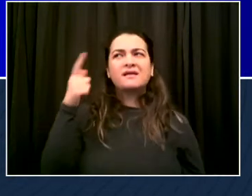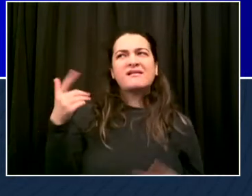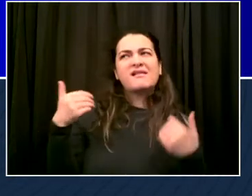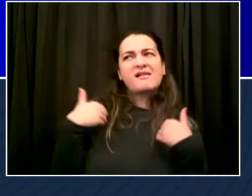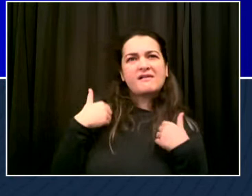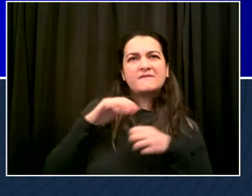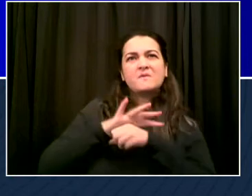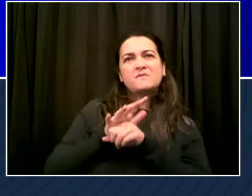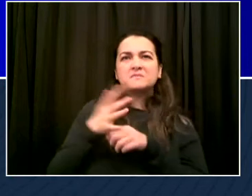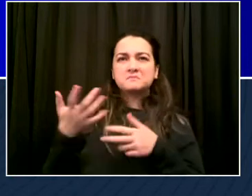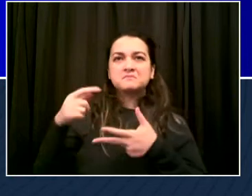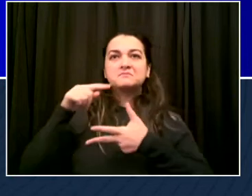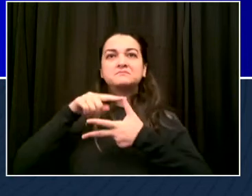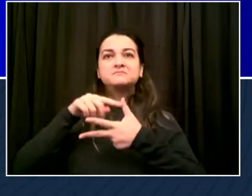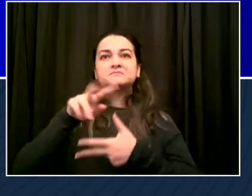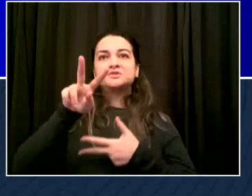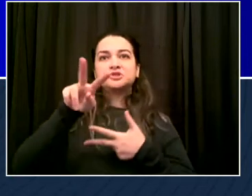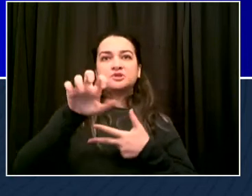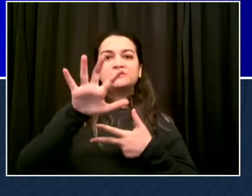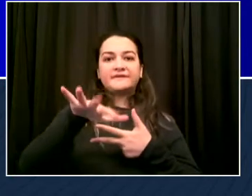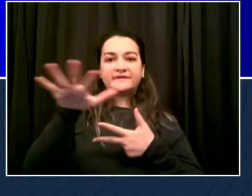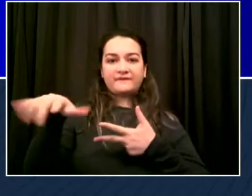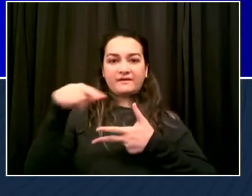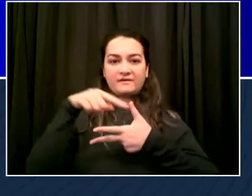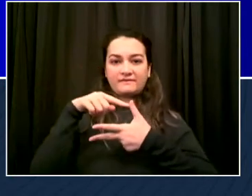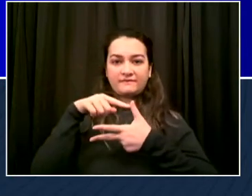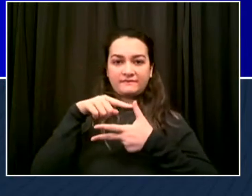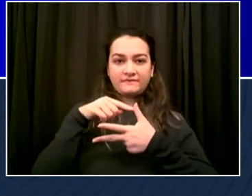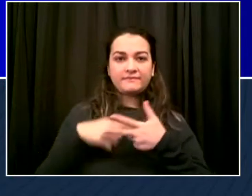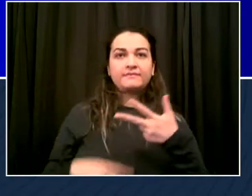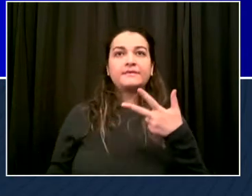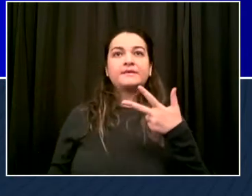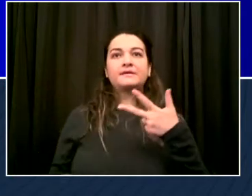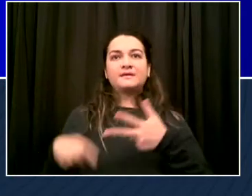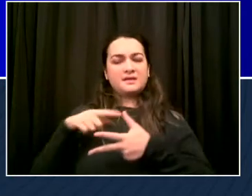NUMBER ONE DAILY NUMBER OF PEOPLE MADITITTED D O TNEW